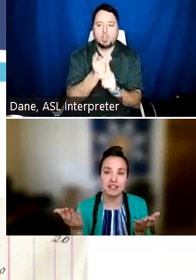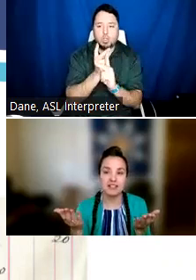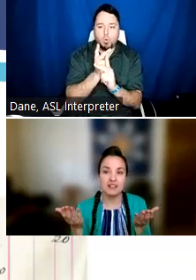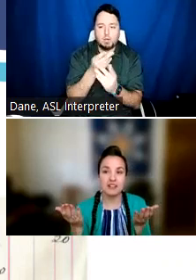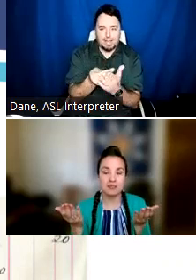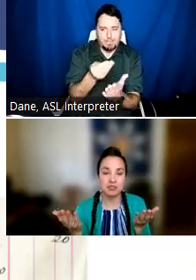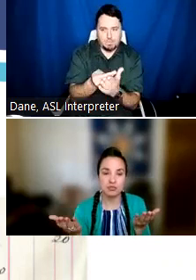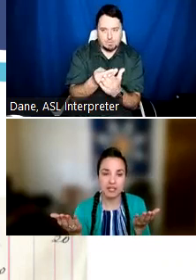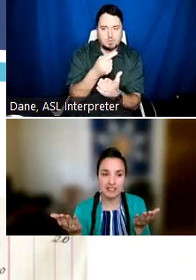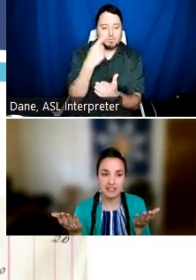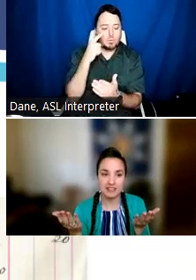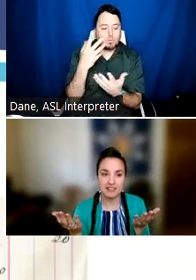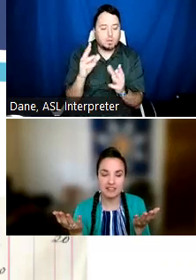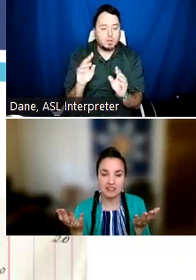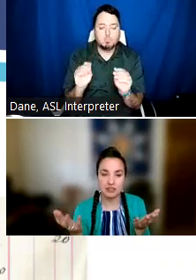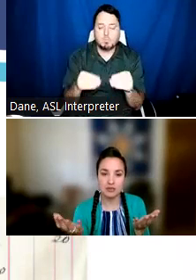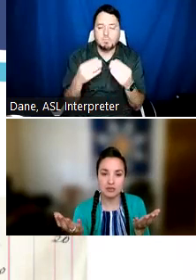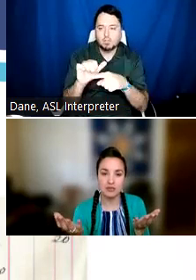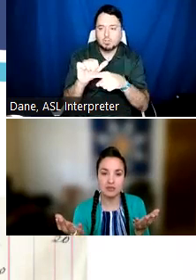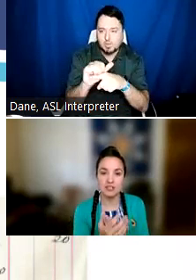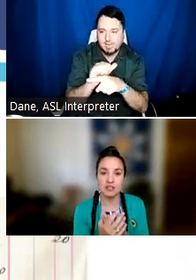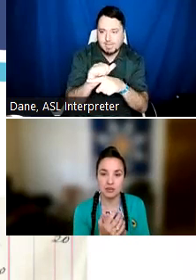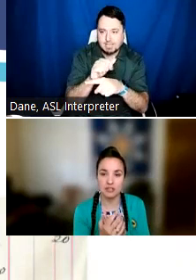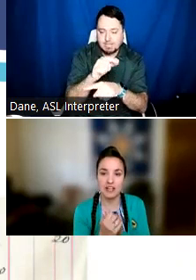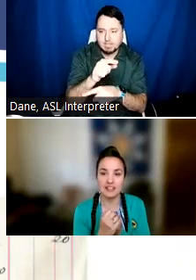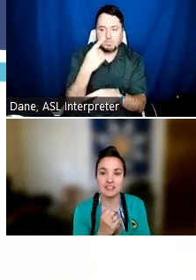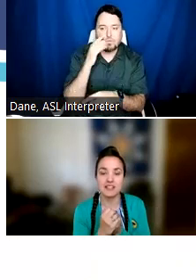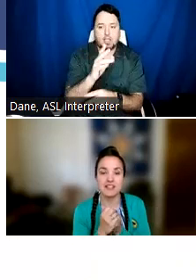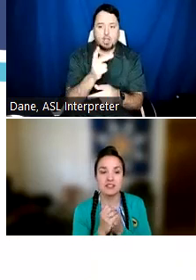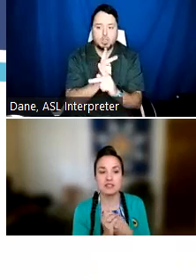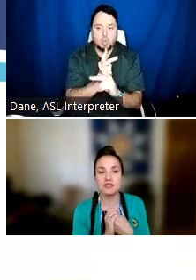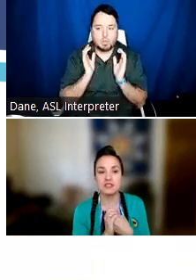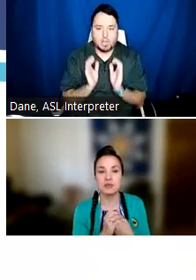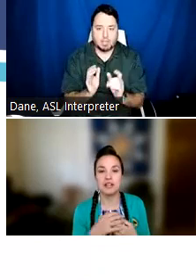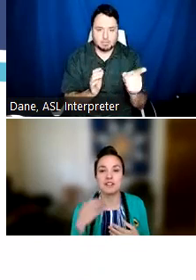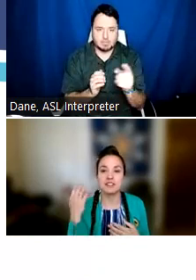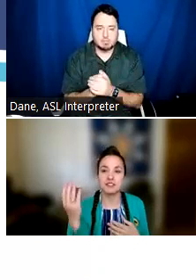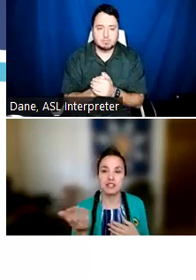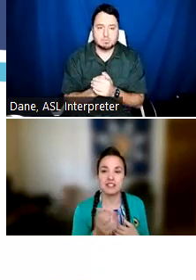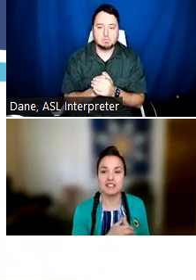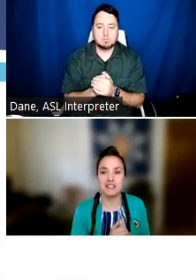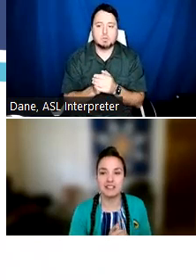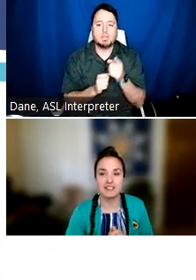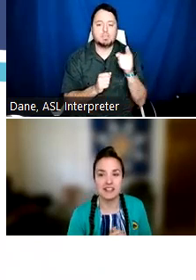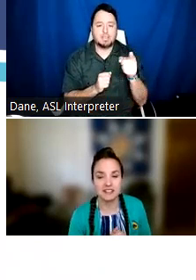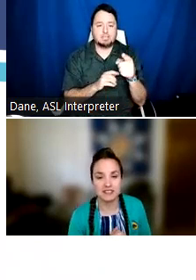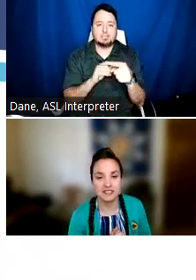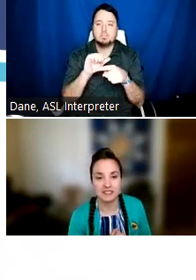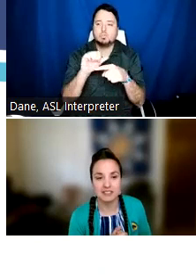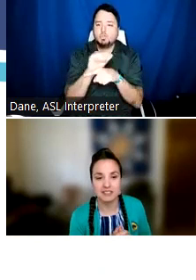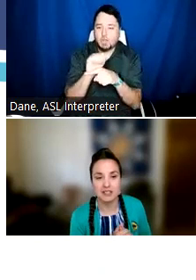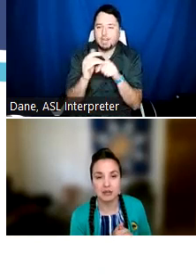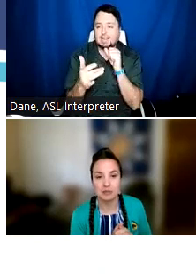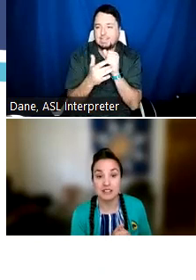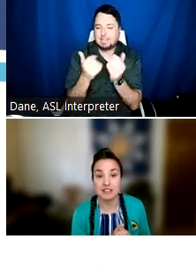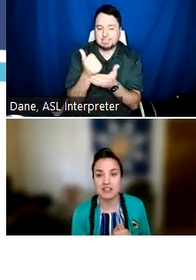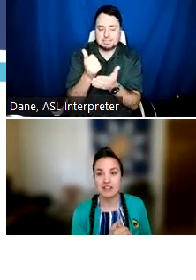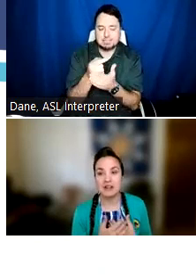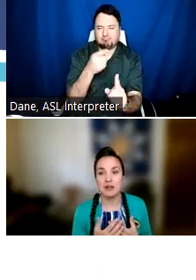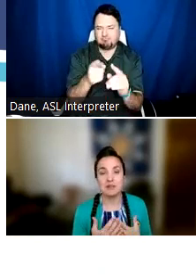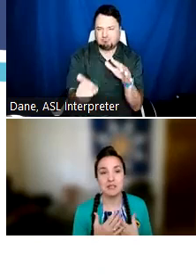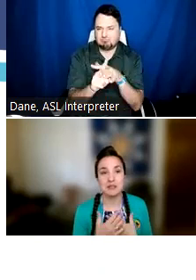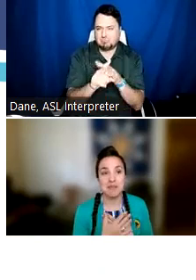training to their loan clients. This is where the training and technical assistance comes in. It is